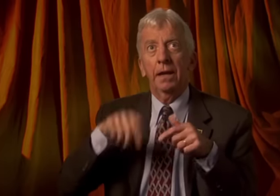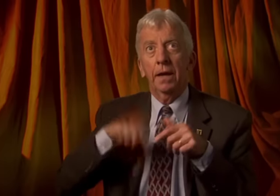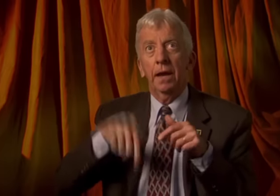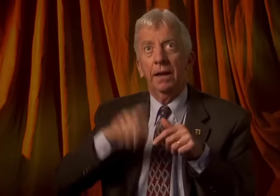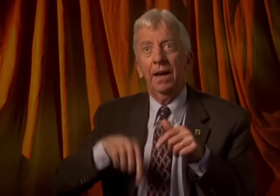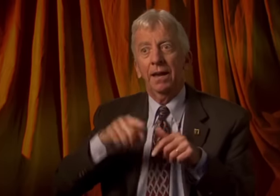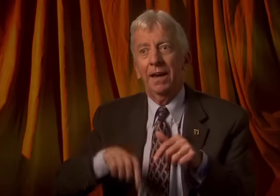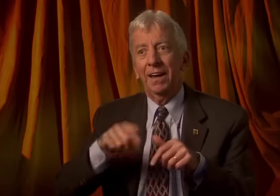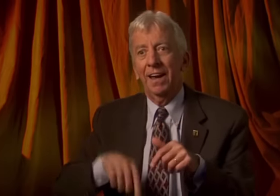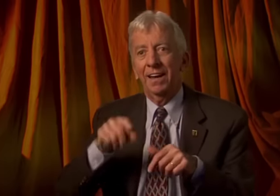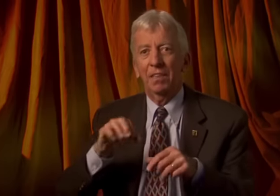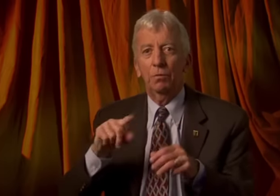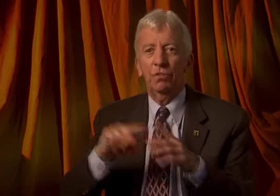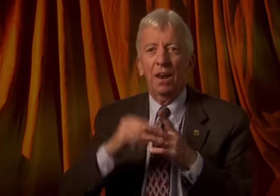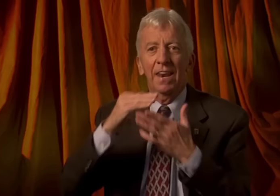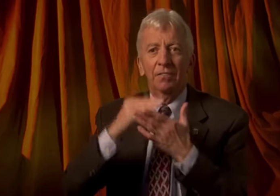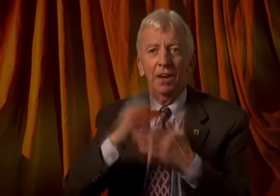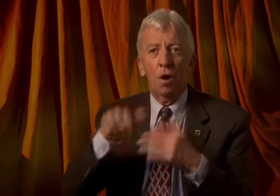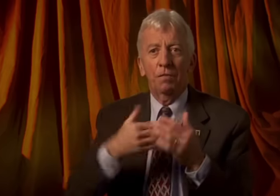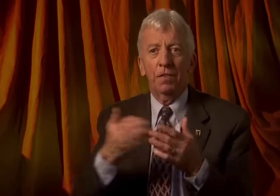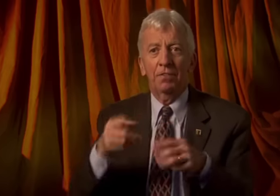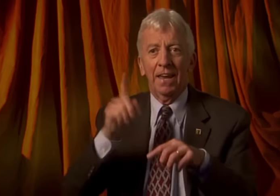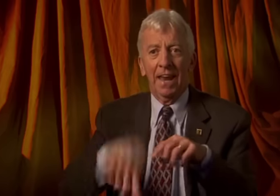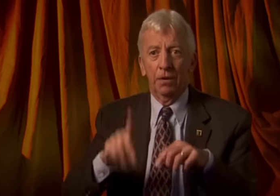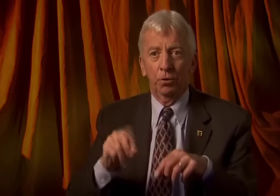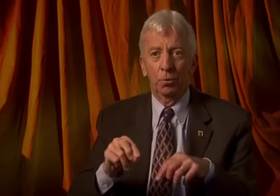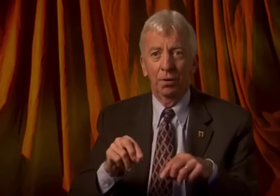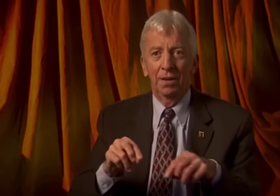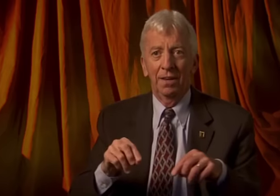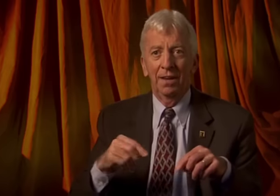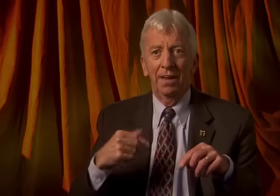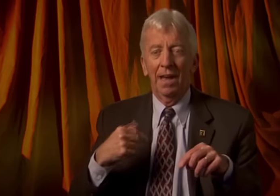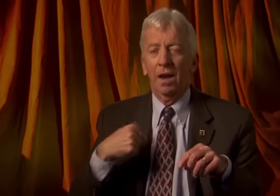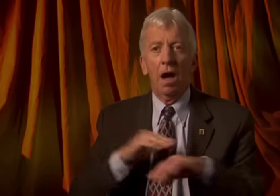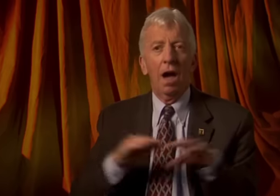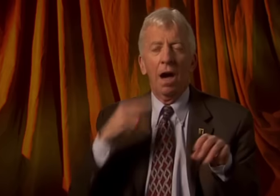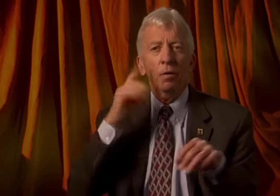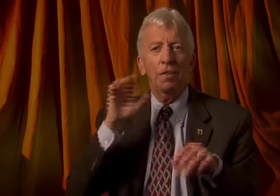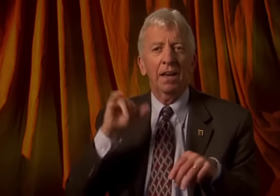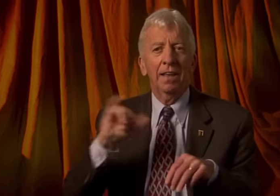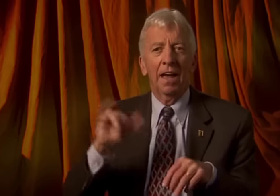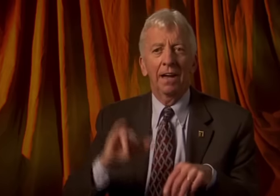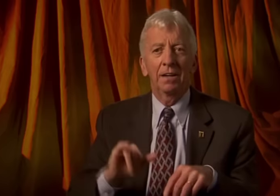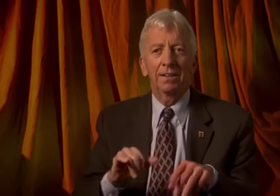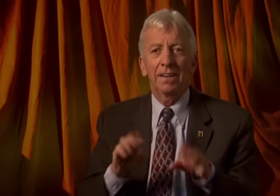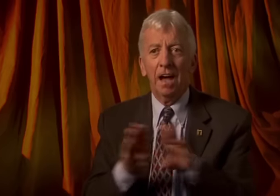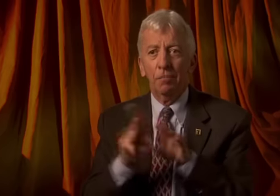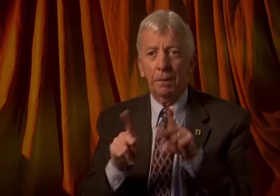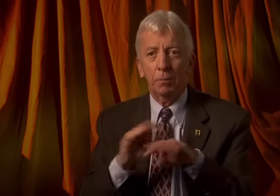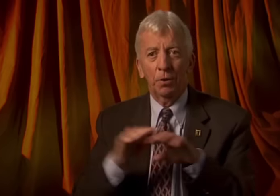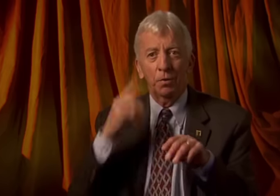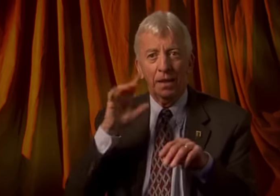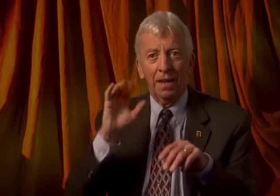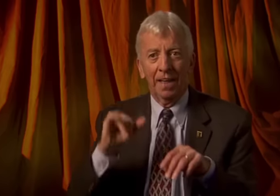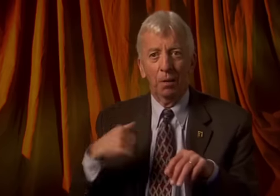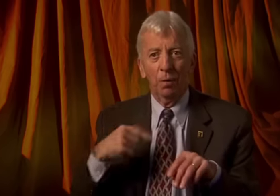Can't, can't, can't, can't, can't." They would start listing all the things they can't do. And I don't think like that. Deaf people don't think like that.